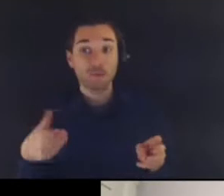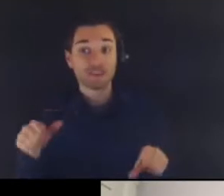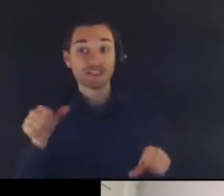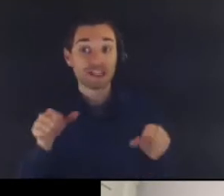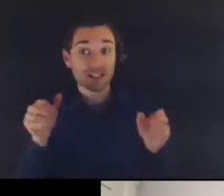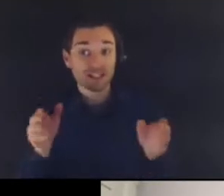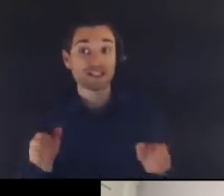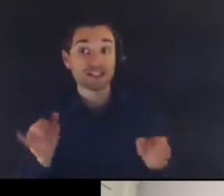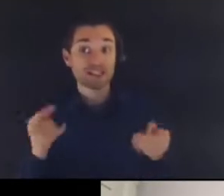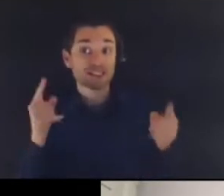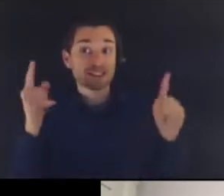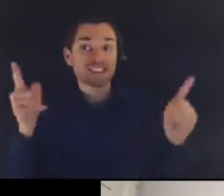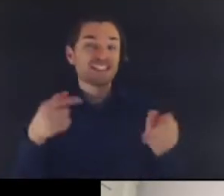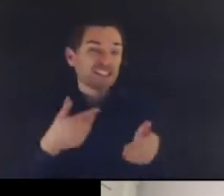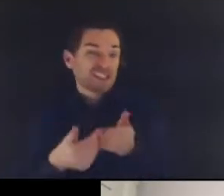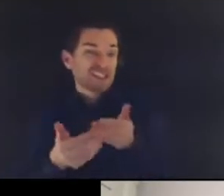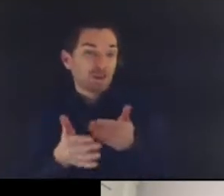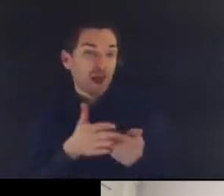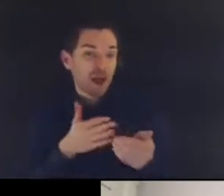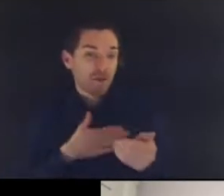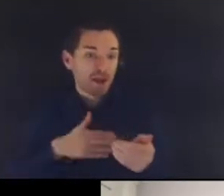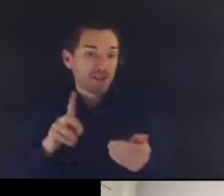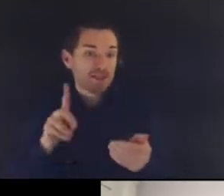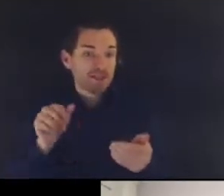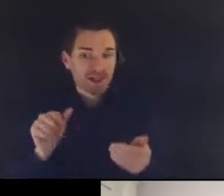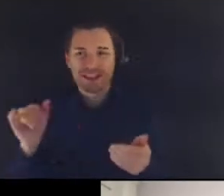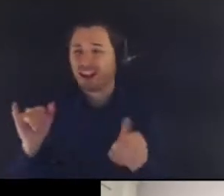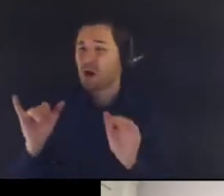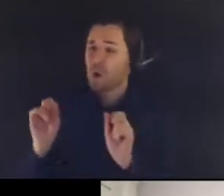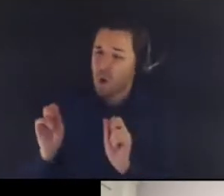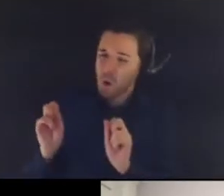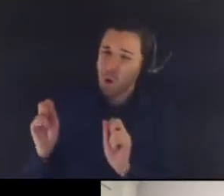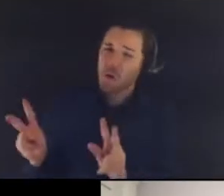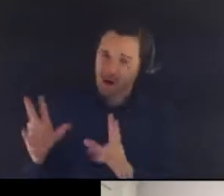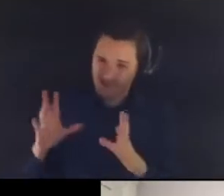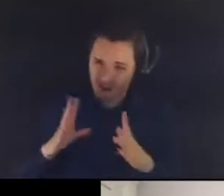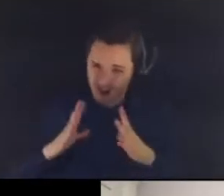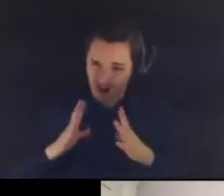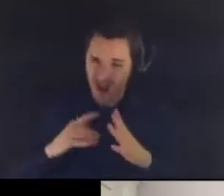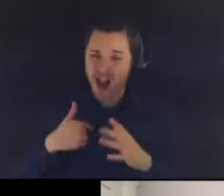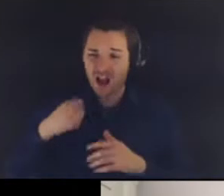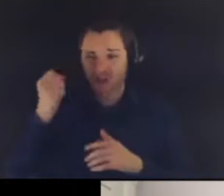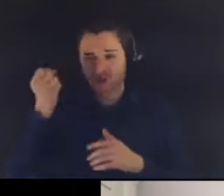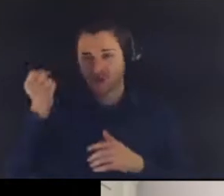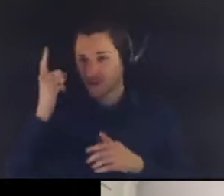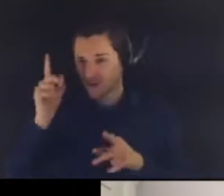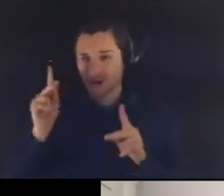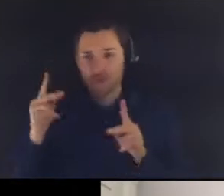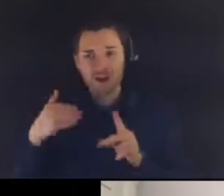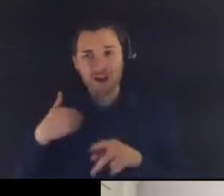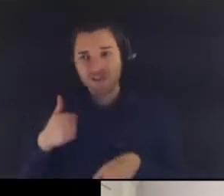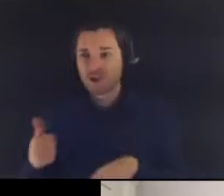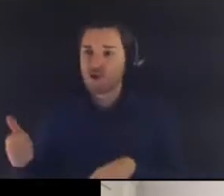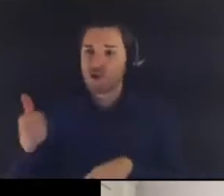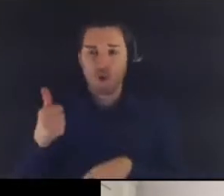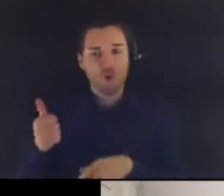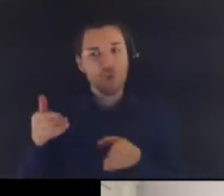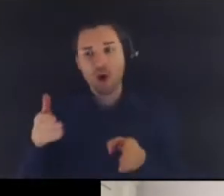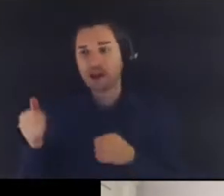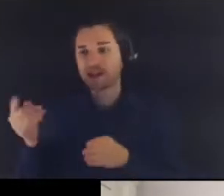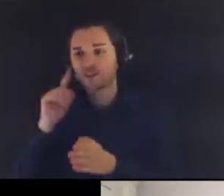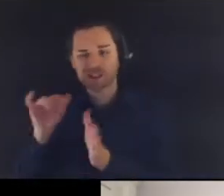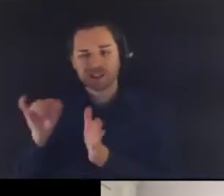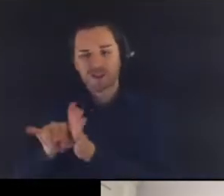fine I understand people have their own ways of identifying and I totally respect that.